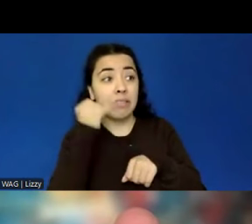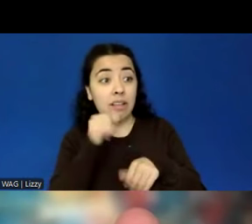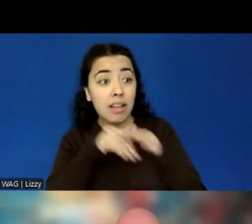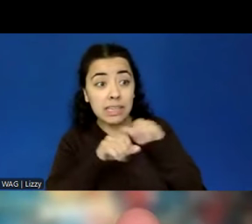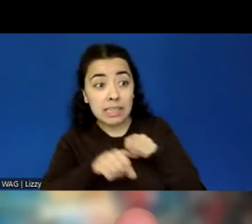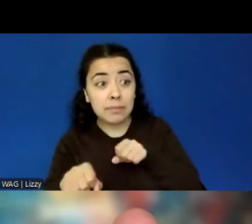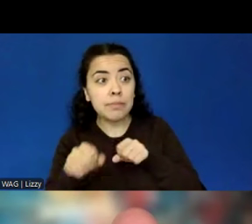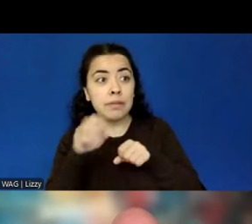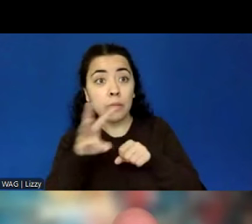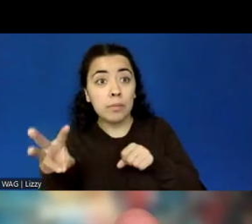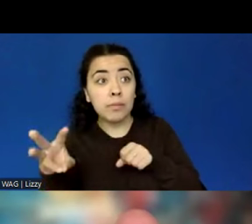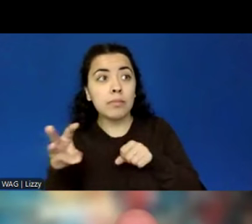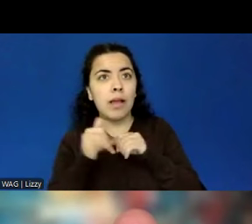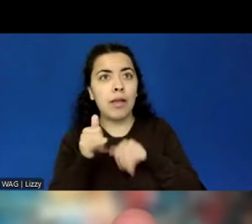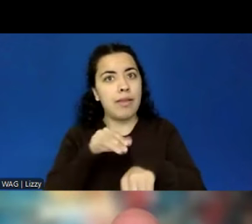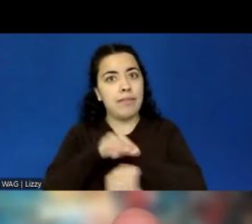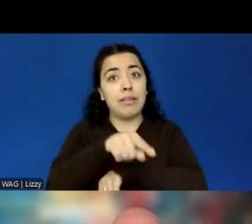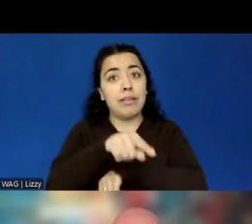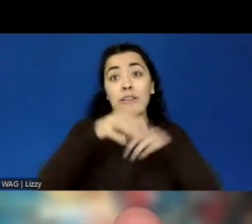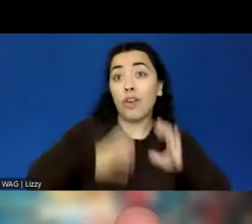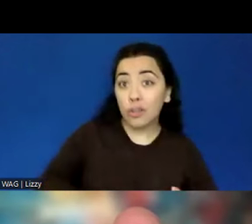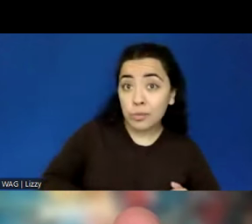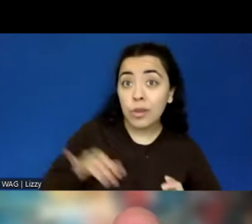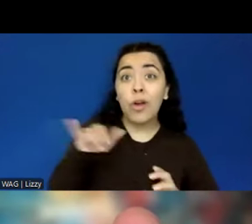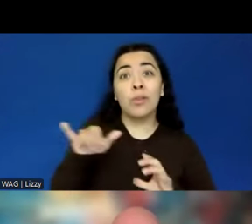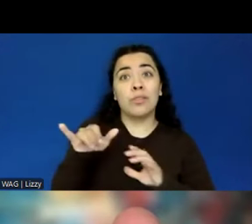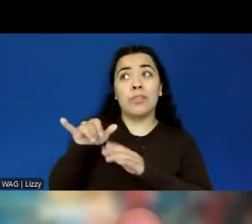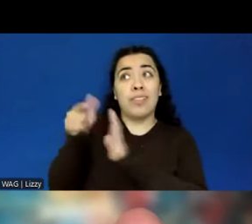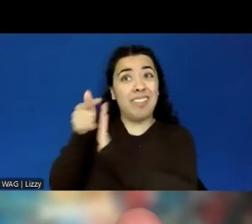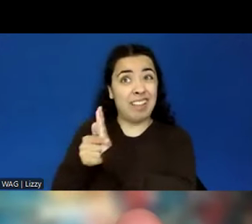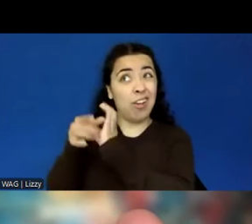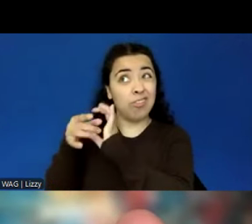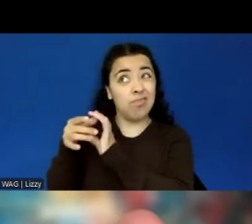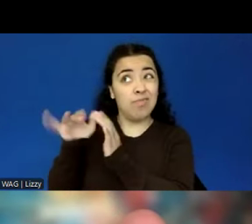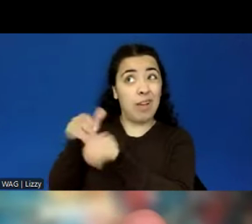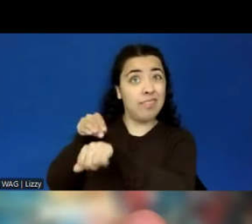site and the impact on the customer, as well as the legal landscape for the organization.